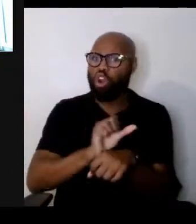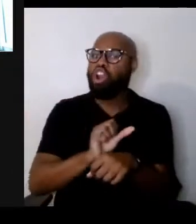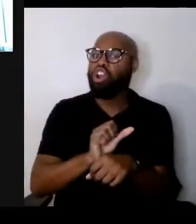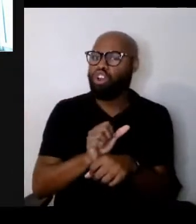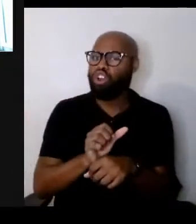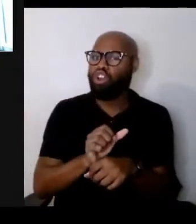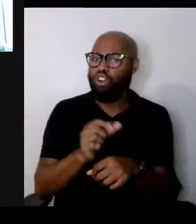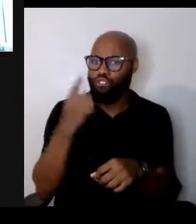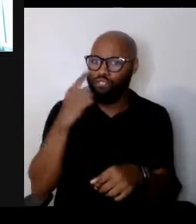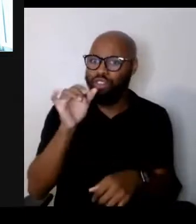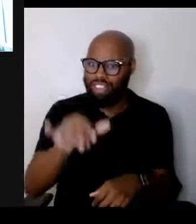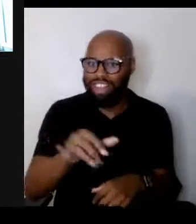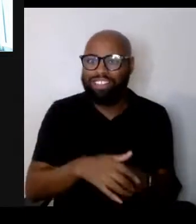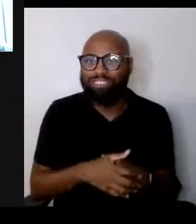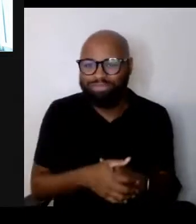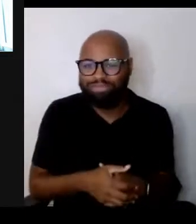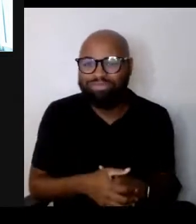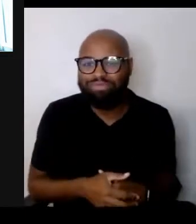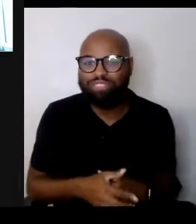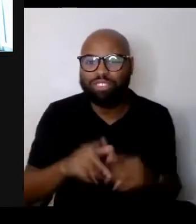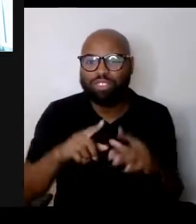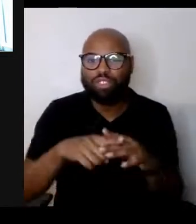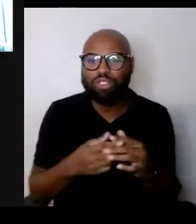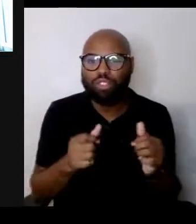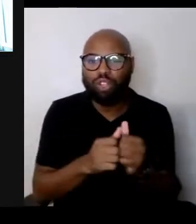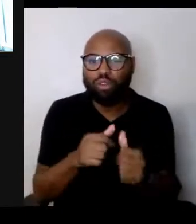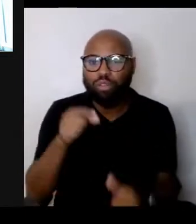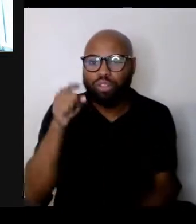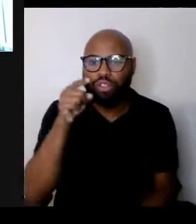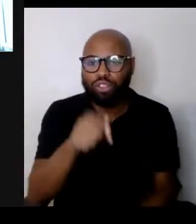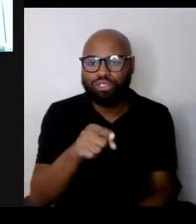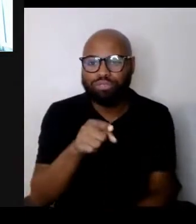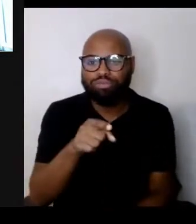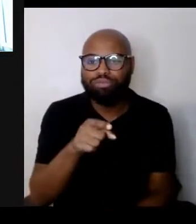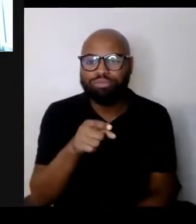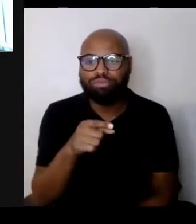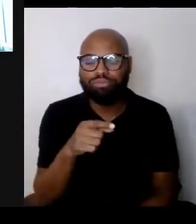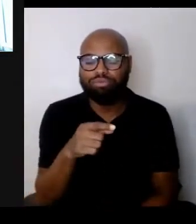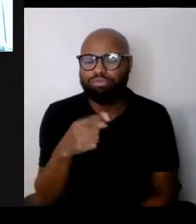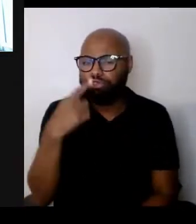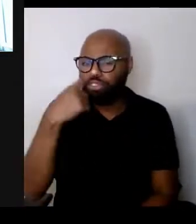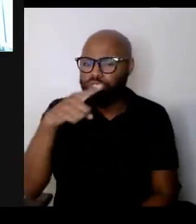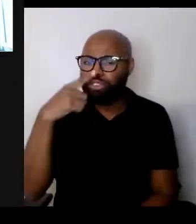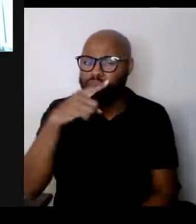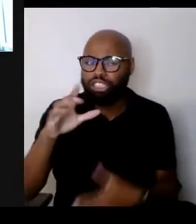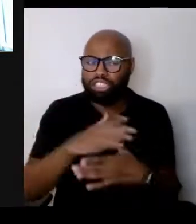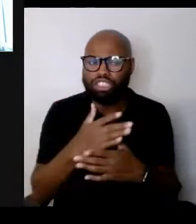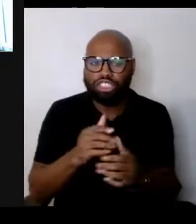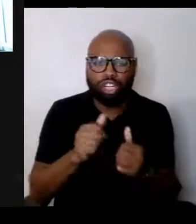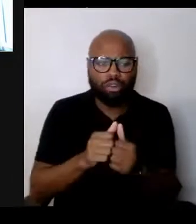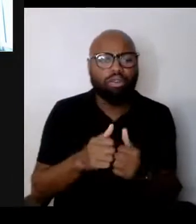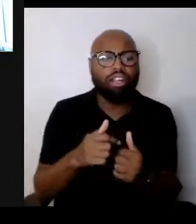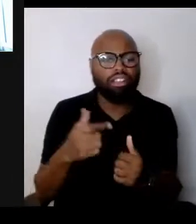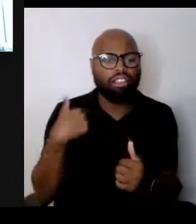So, Naischa, let's start with you. Can you share with us how immigration policy has impacted